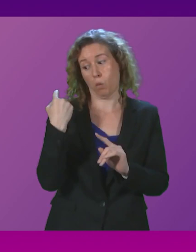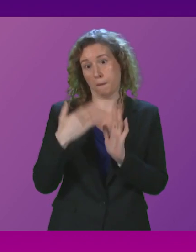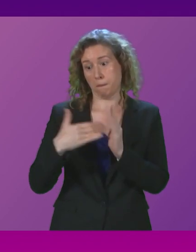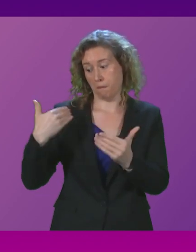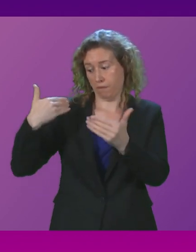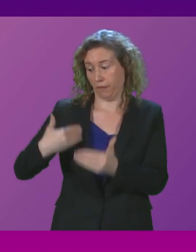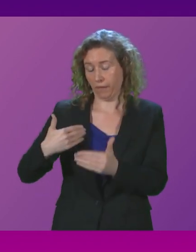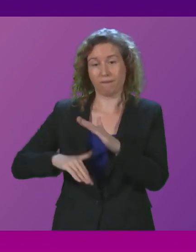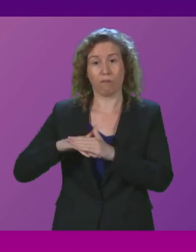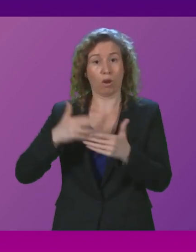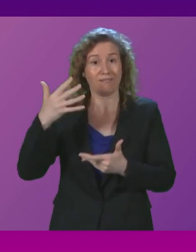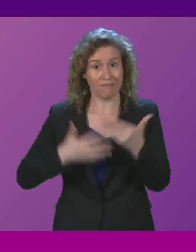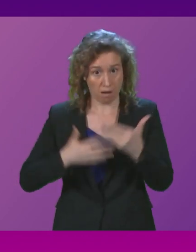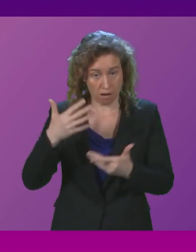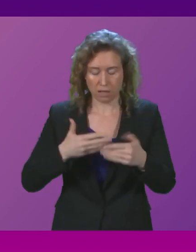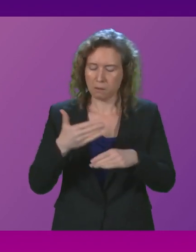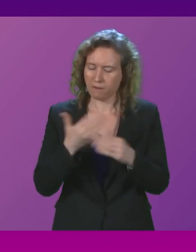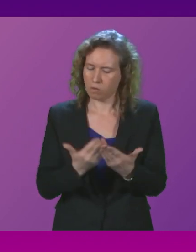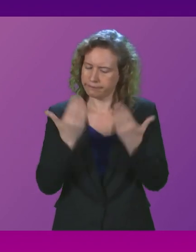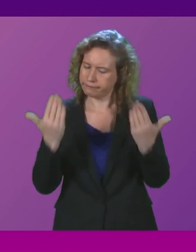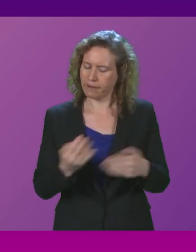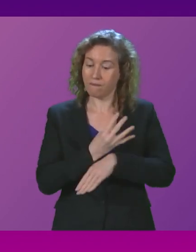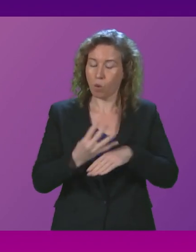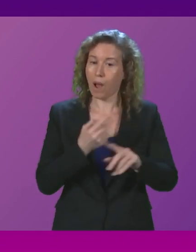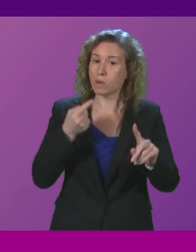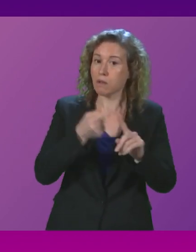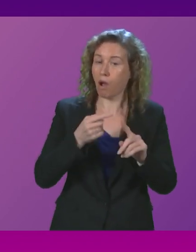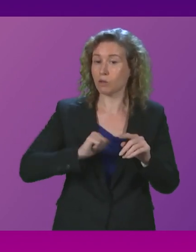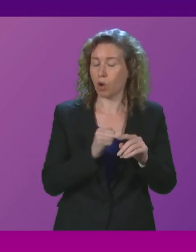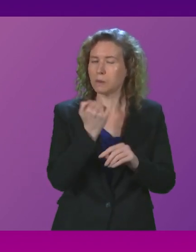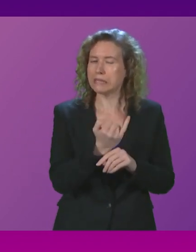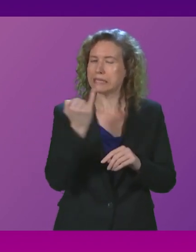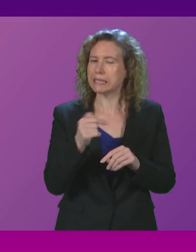we have figures, performance against the four-hour target in Scotland was 66.5 per cent, which